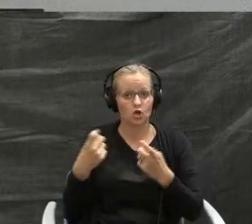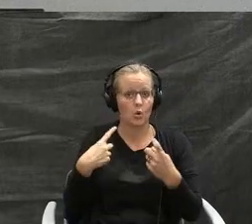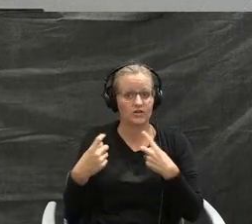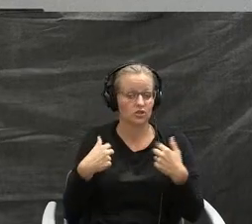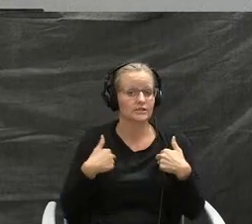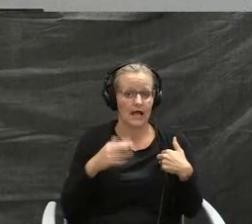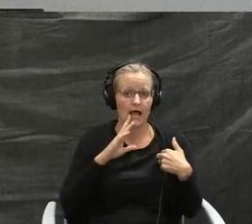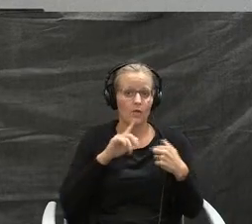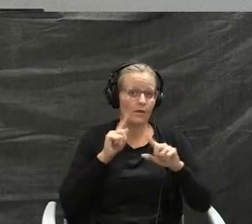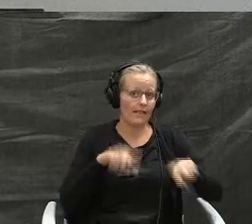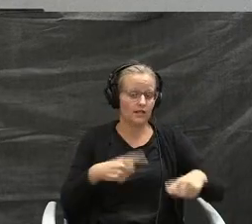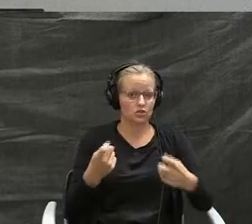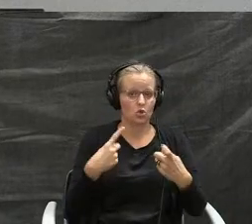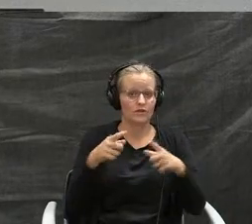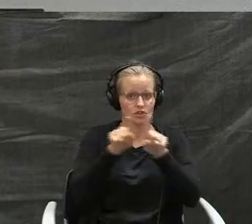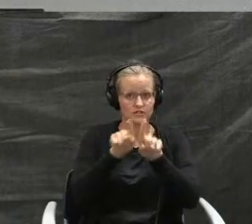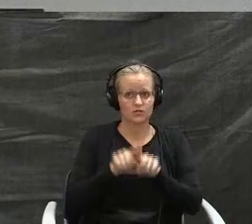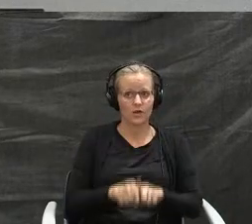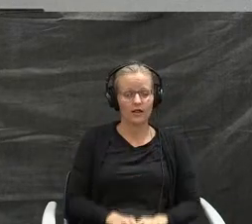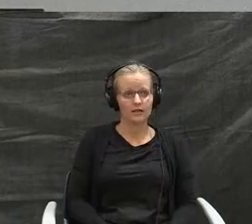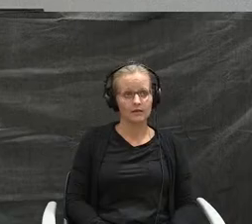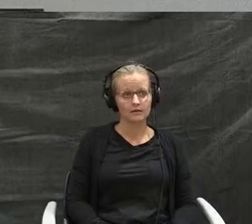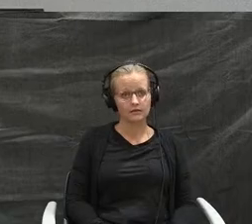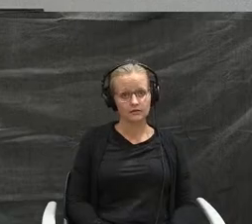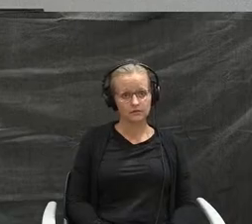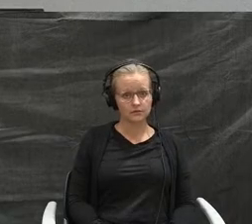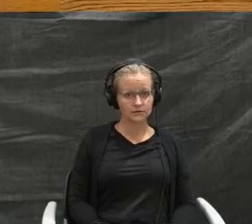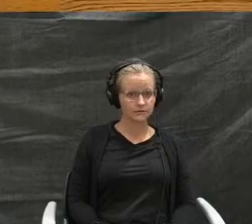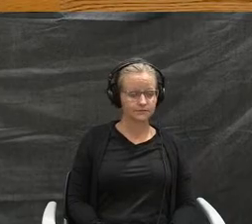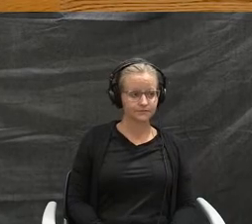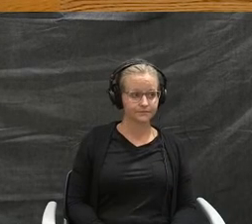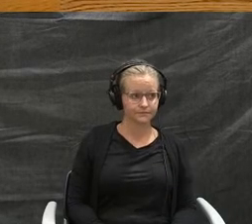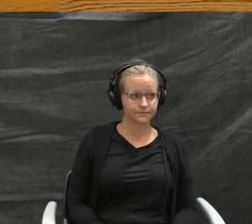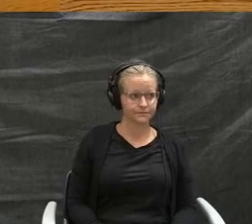Alright, thank you doctor Peterson. So in order to open up